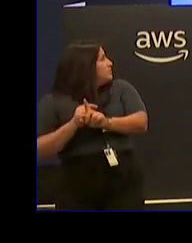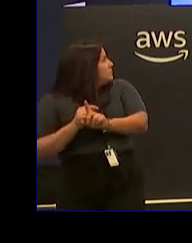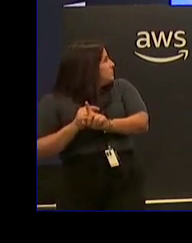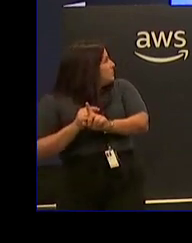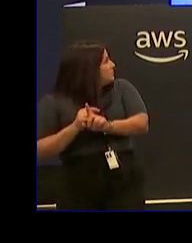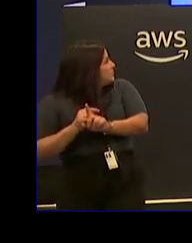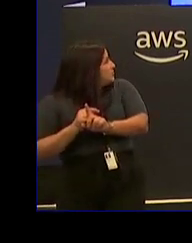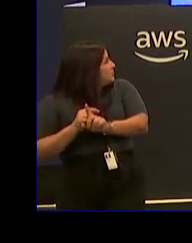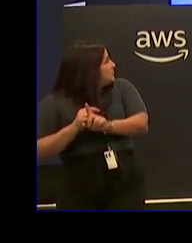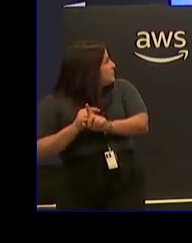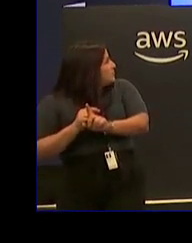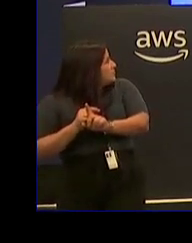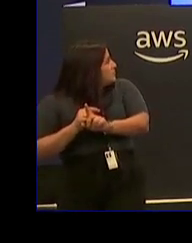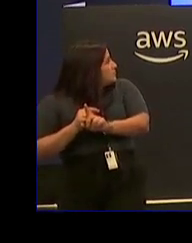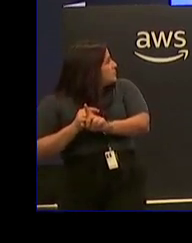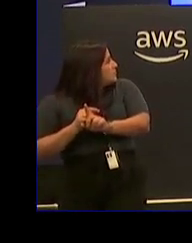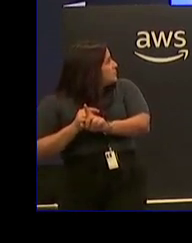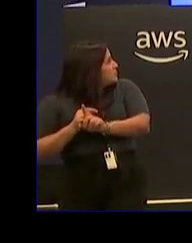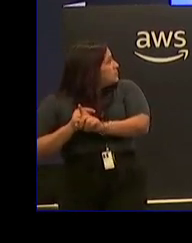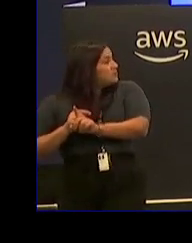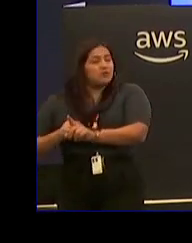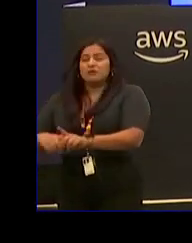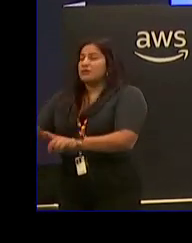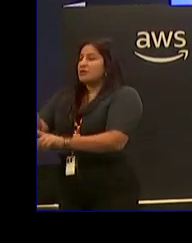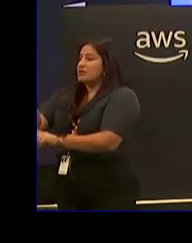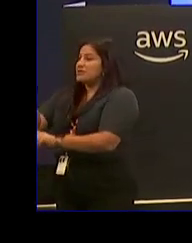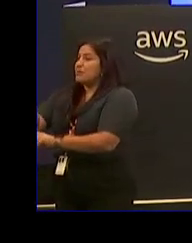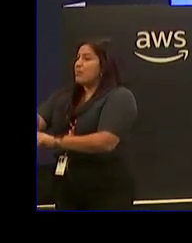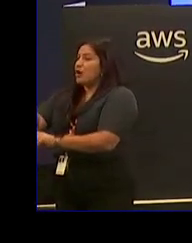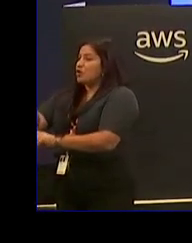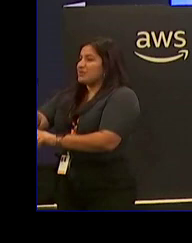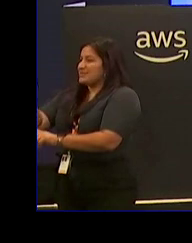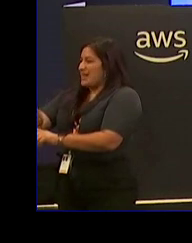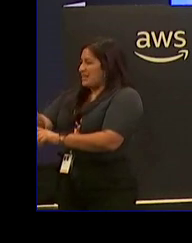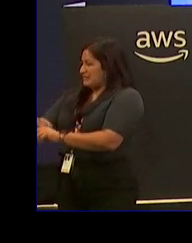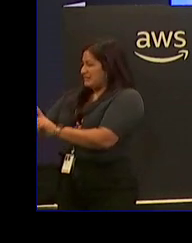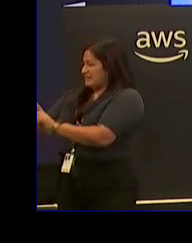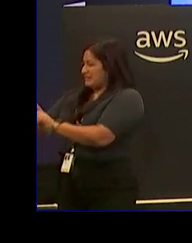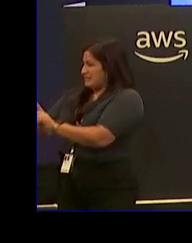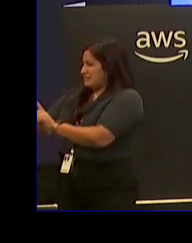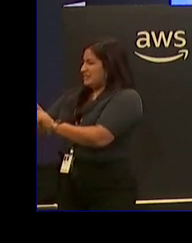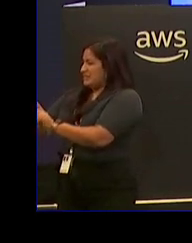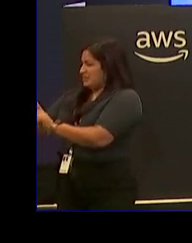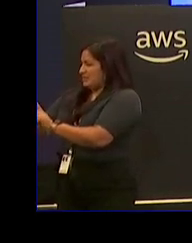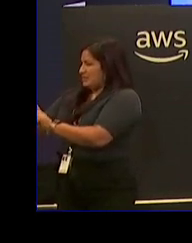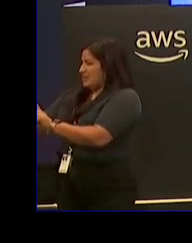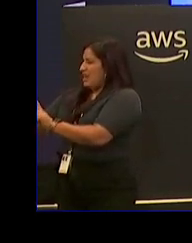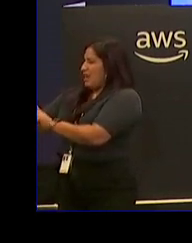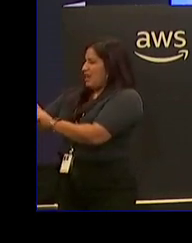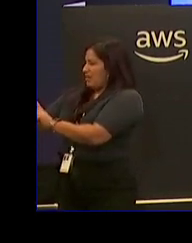for disabled people, given the benefits that it can bring when used.